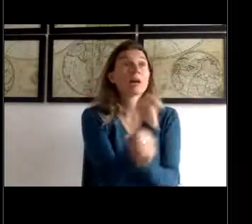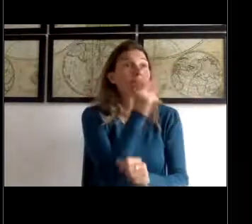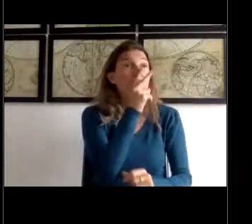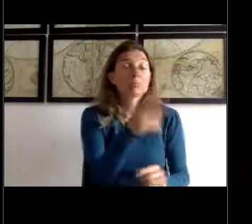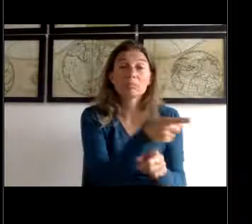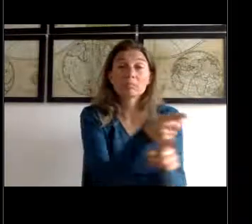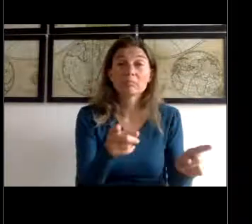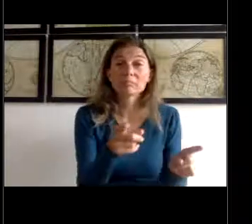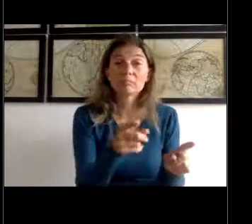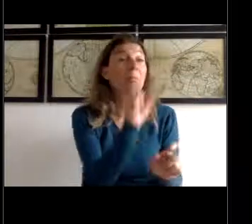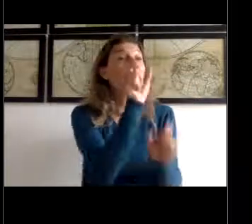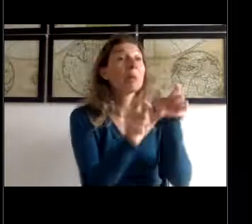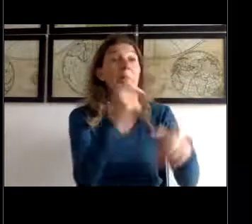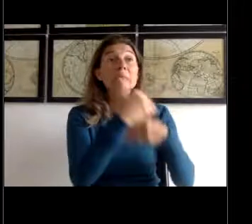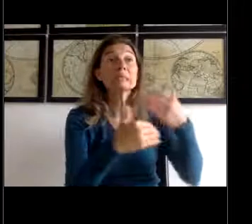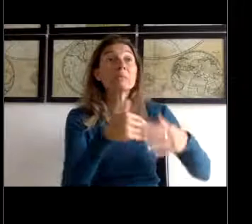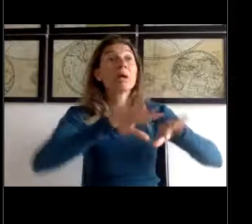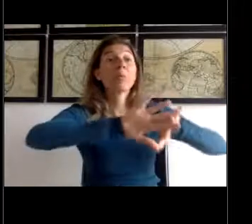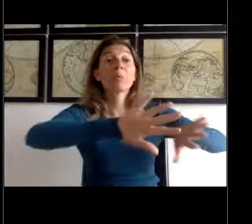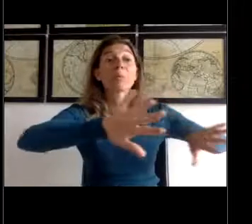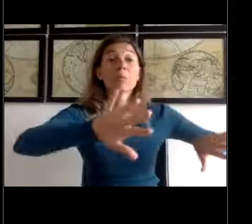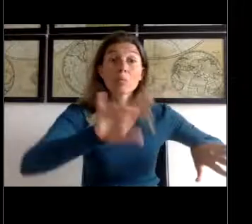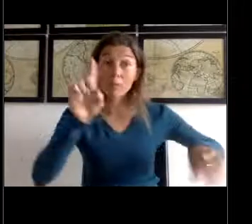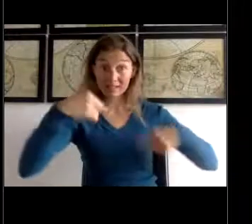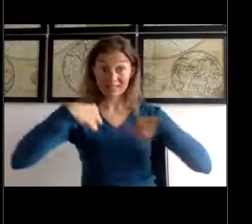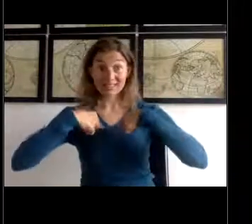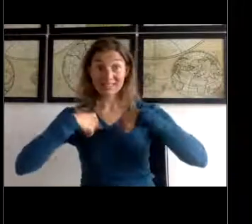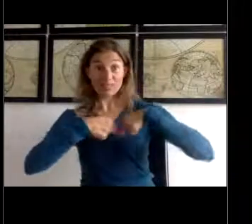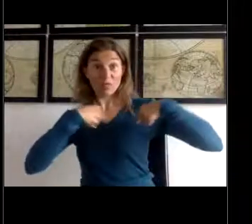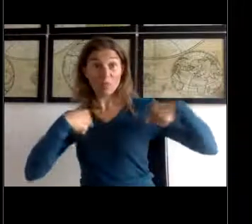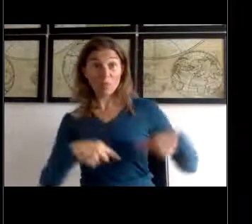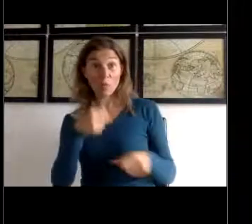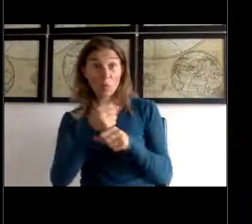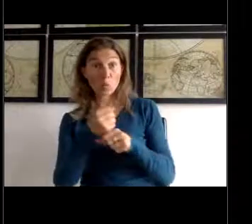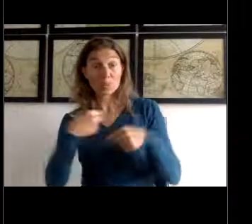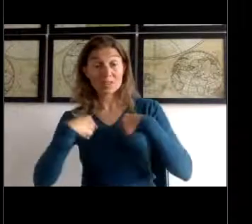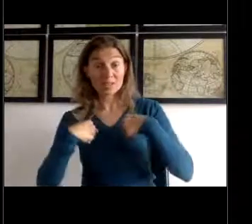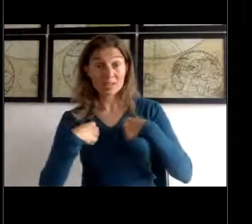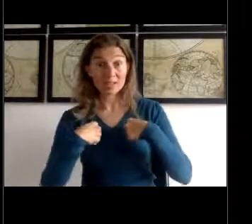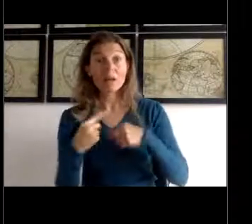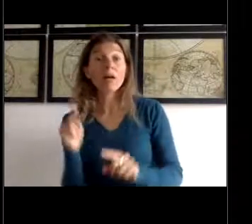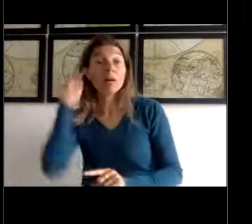and support local organisations to promote their own way.